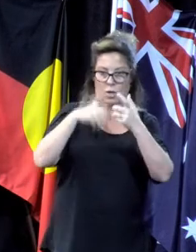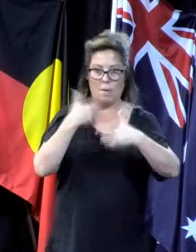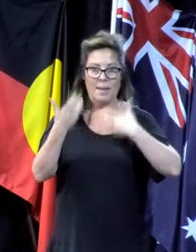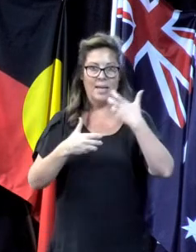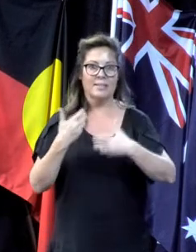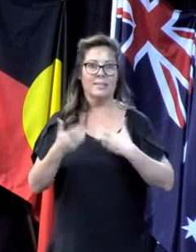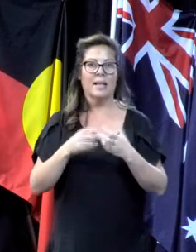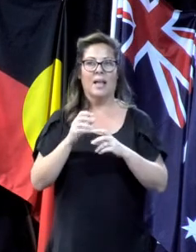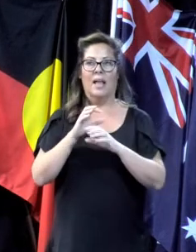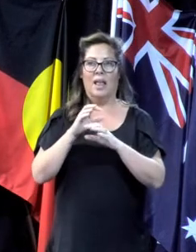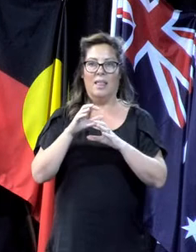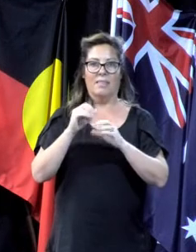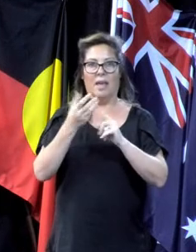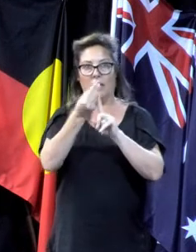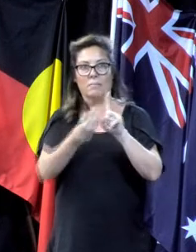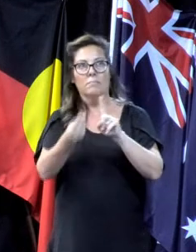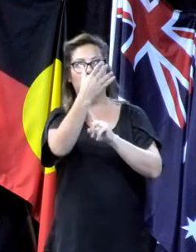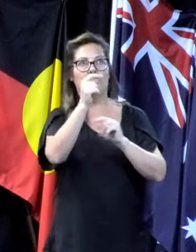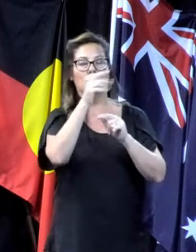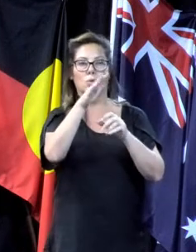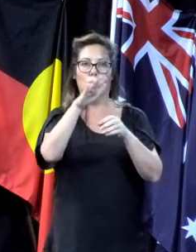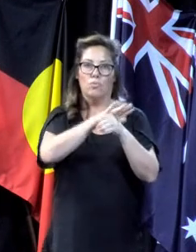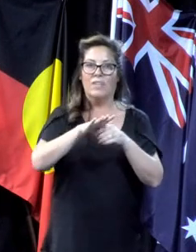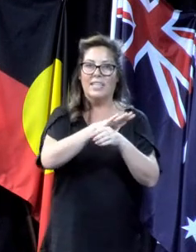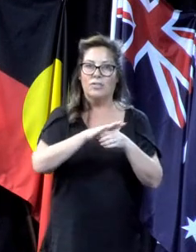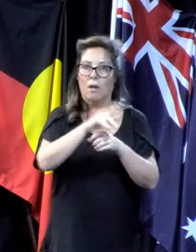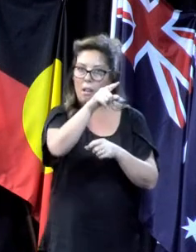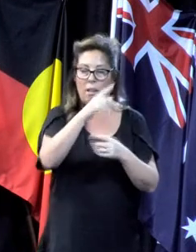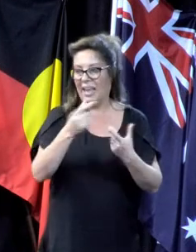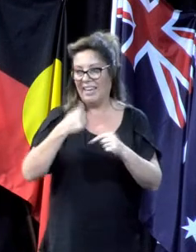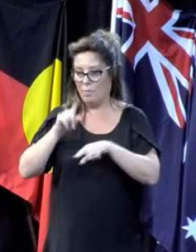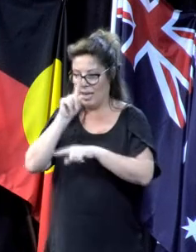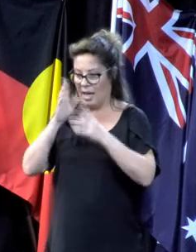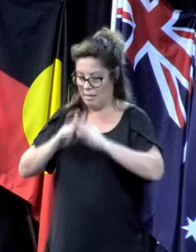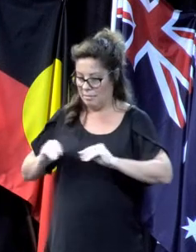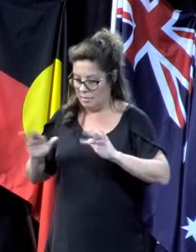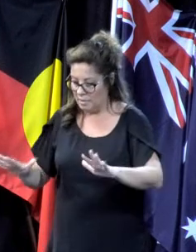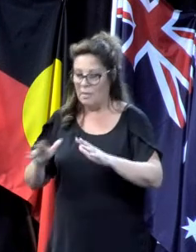but it should be noted as well some parents go straight to regional office rather than coming through